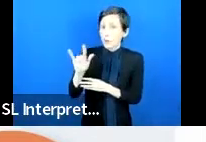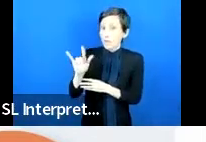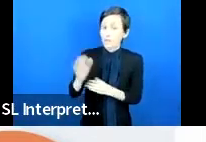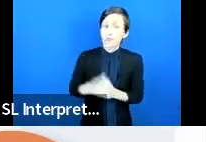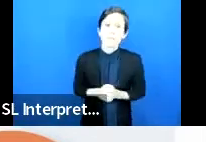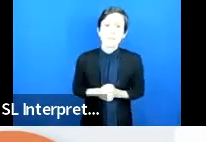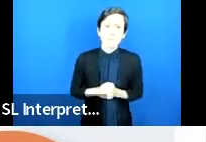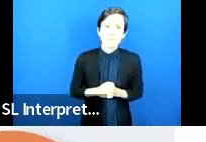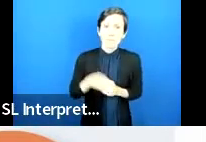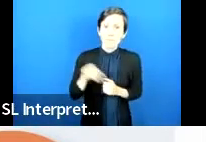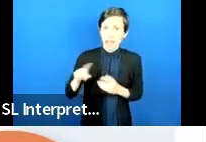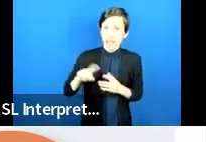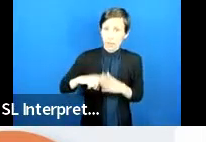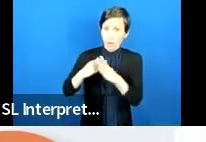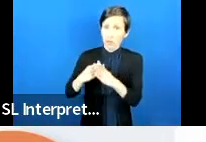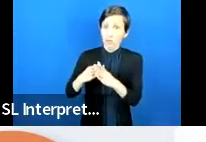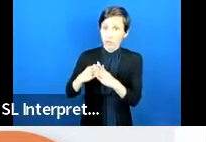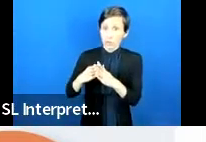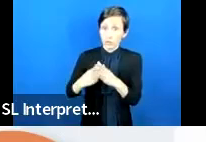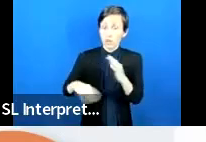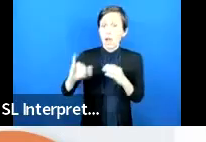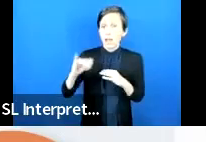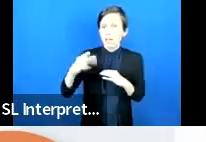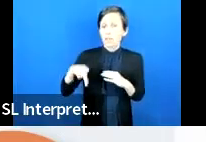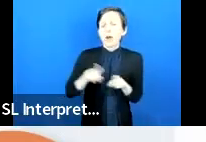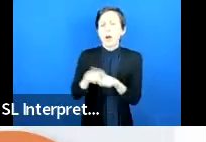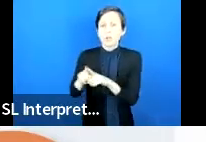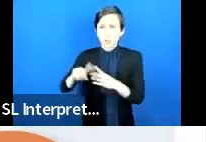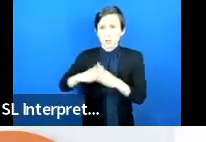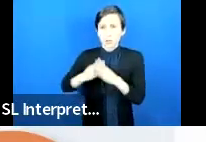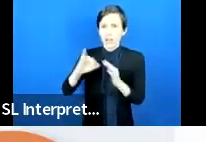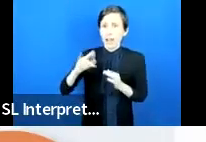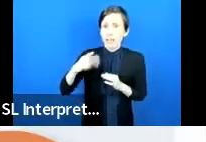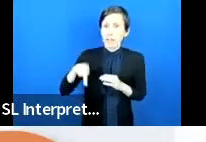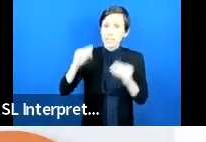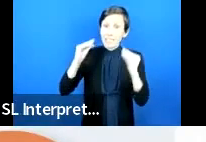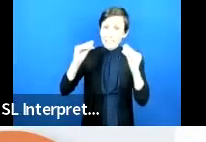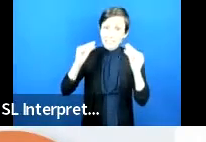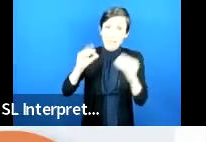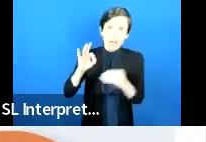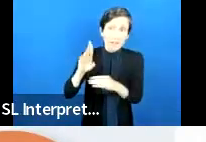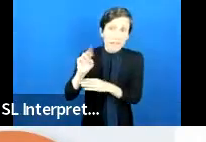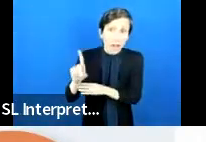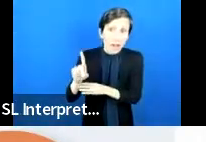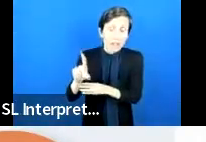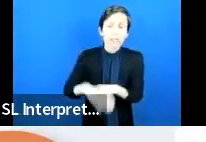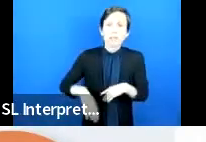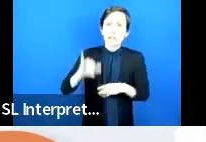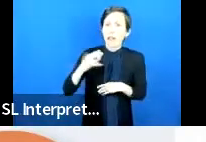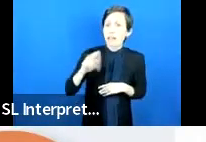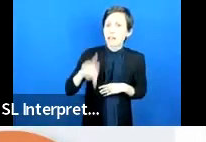It launched IHP also rolled out the IHP Teaching Fund in the IHP Research and Engagement Fund.